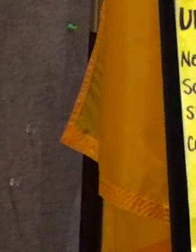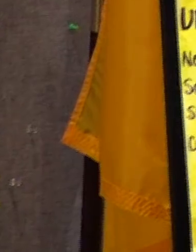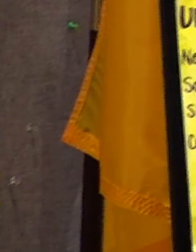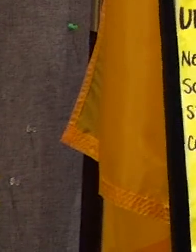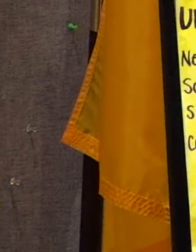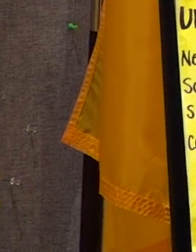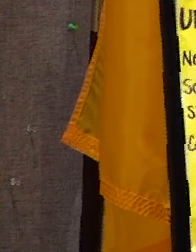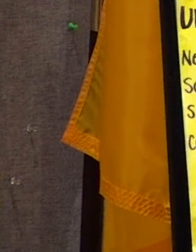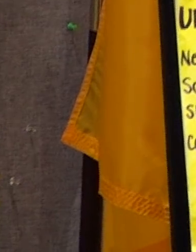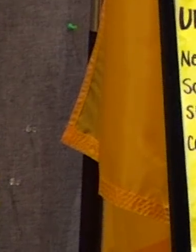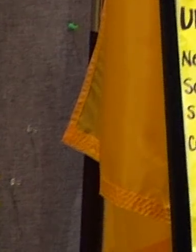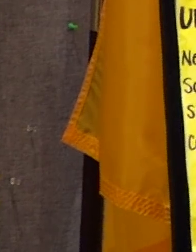I almost spelled that wrong.